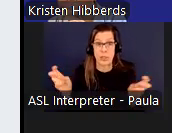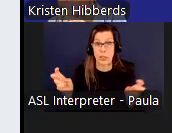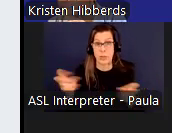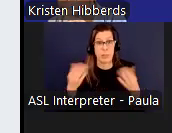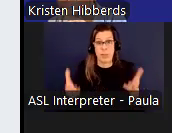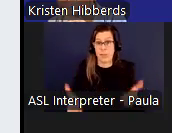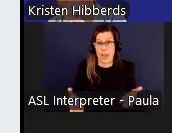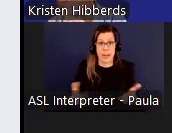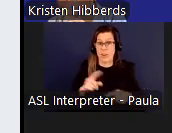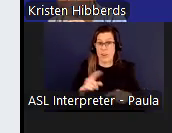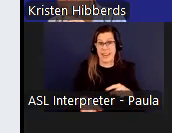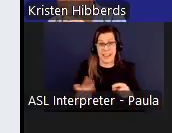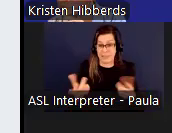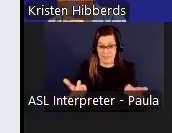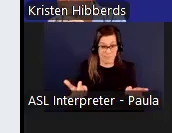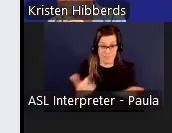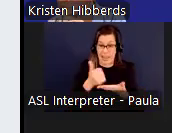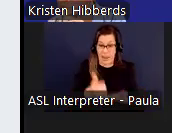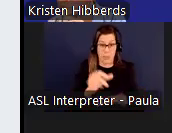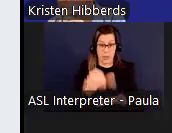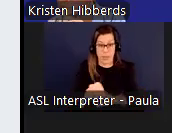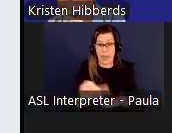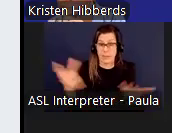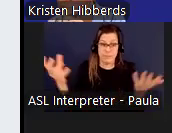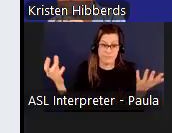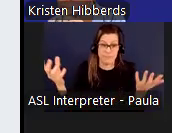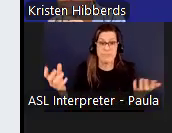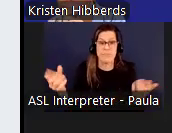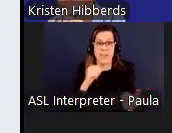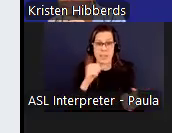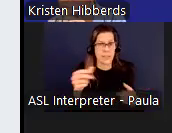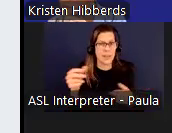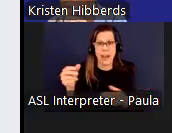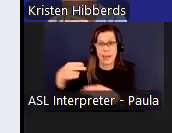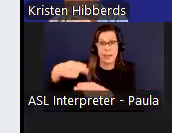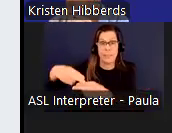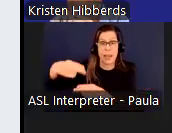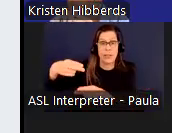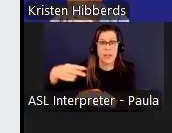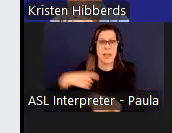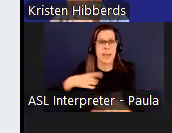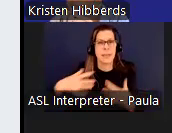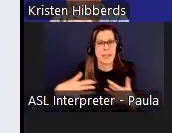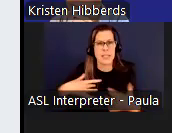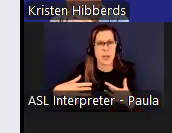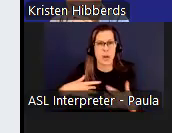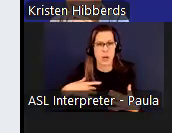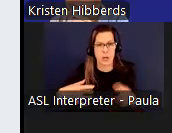can do about that and it's not called out. So I'm concerned too just with the language.